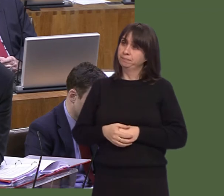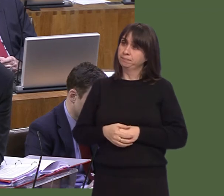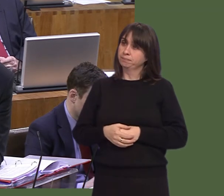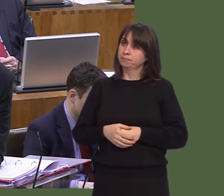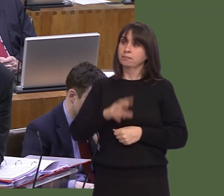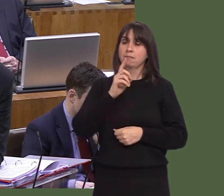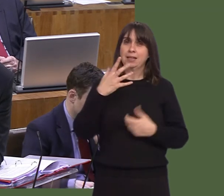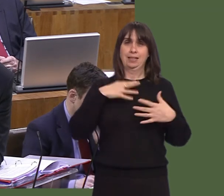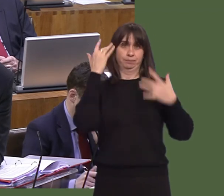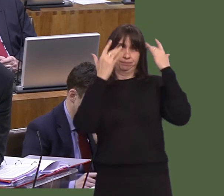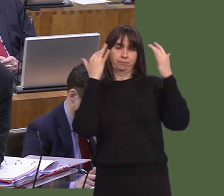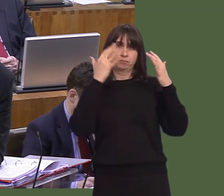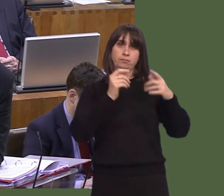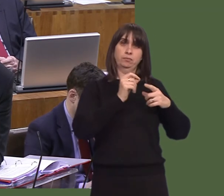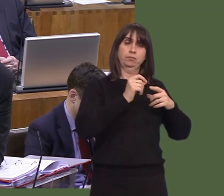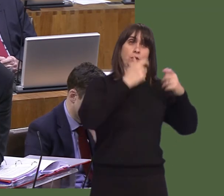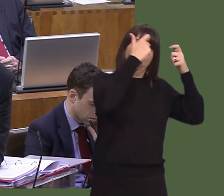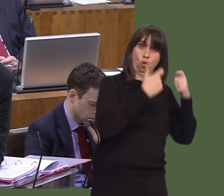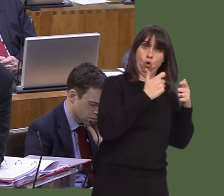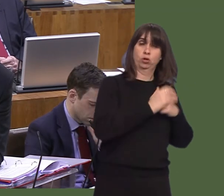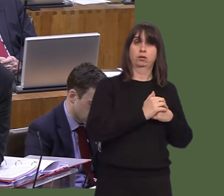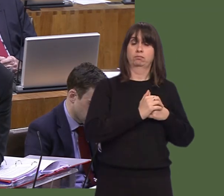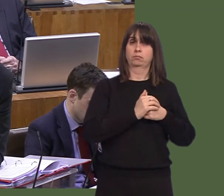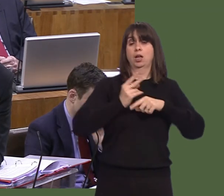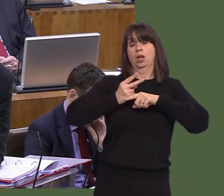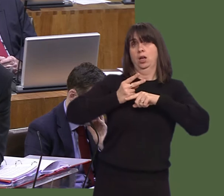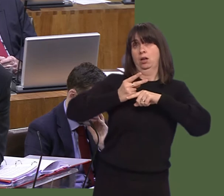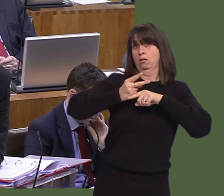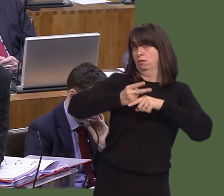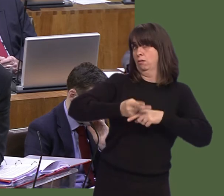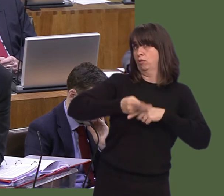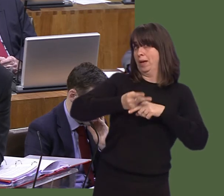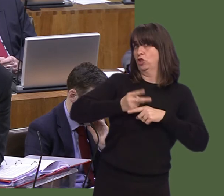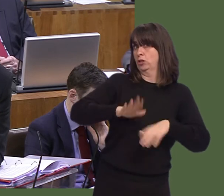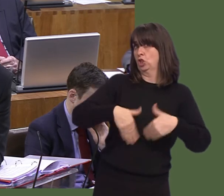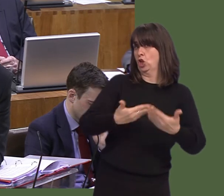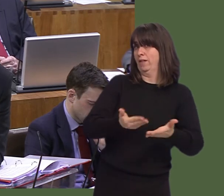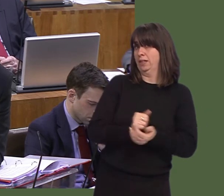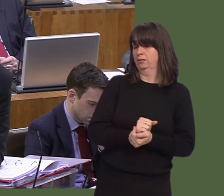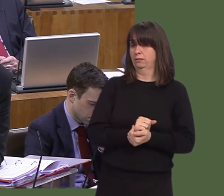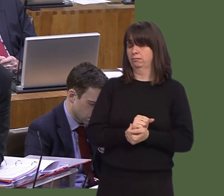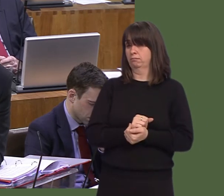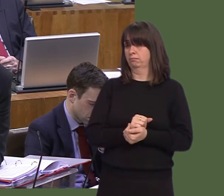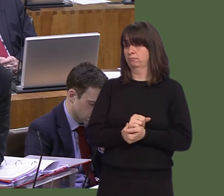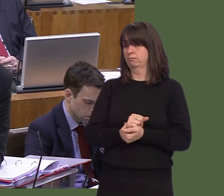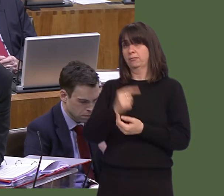for health and social care. We're seeing social care collapsing in England. We're seeing councilsóTory councilsódeclaring themselves bankrupt in England.